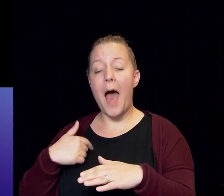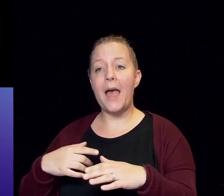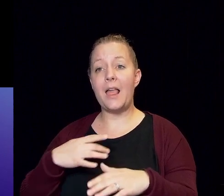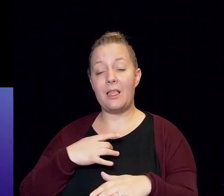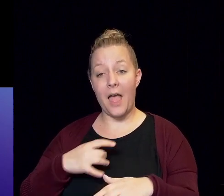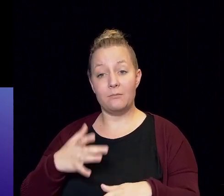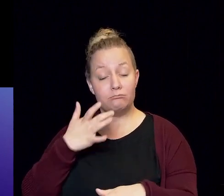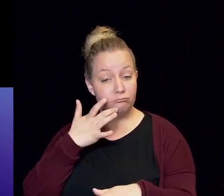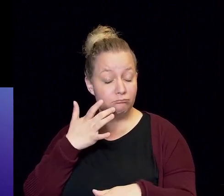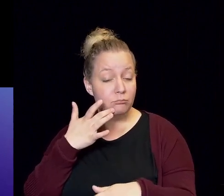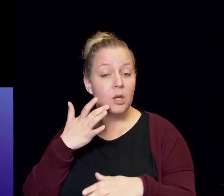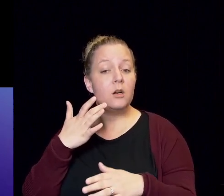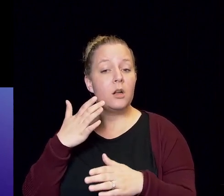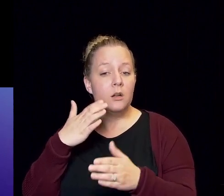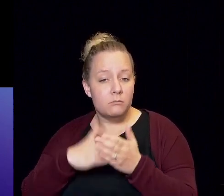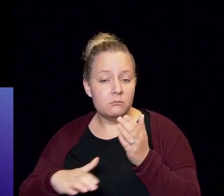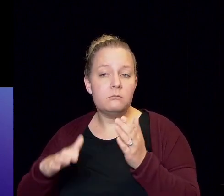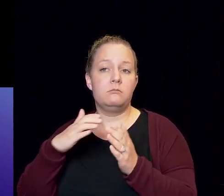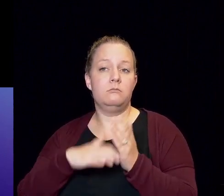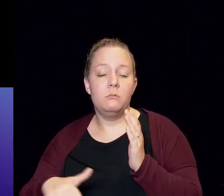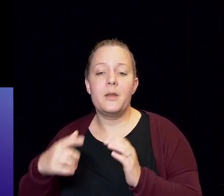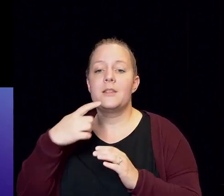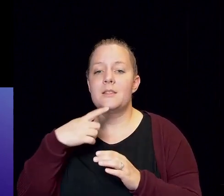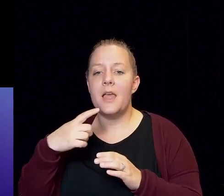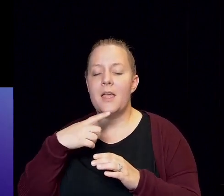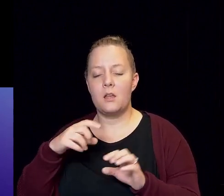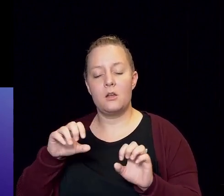I can kind of memorize that proportion without having to look back at my notes.